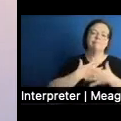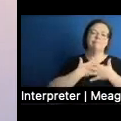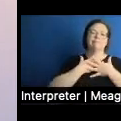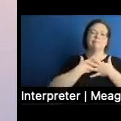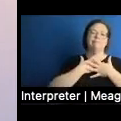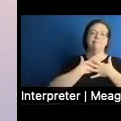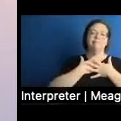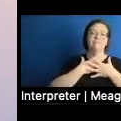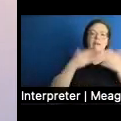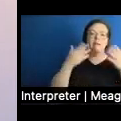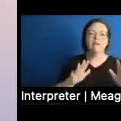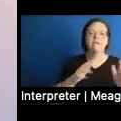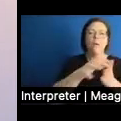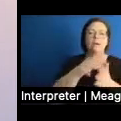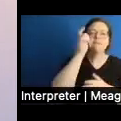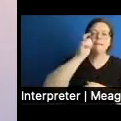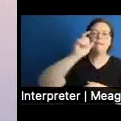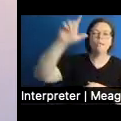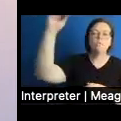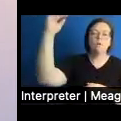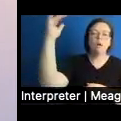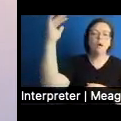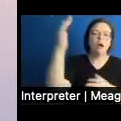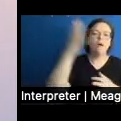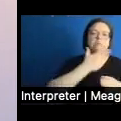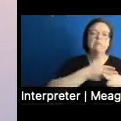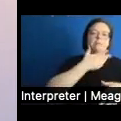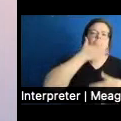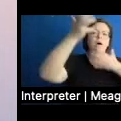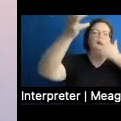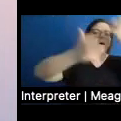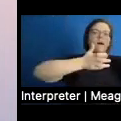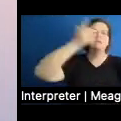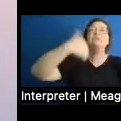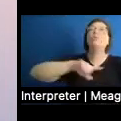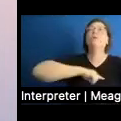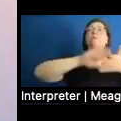Let's waste the moon's marble glow shouting our names to the stars until we are the stars. O,